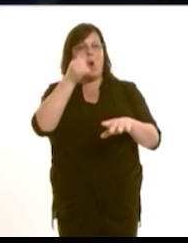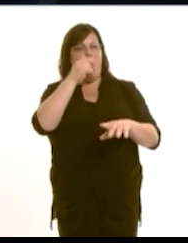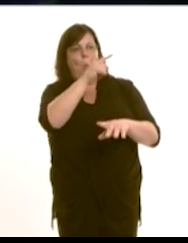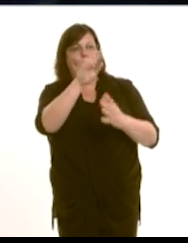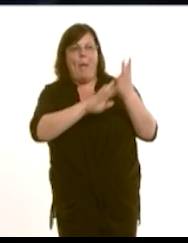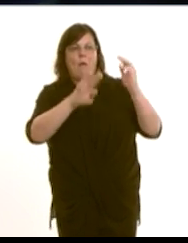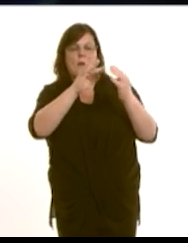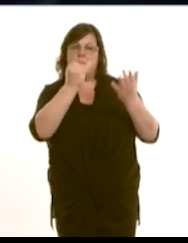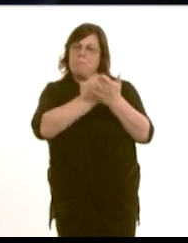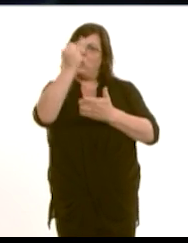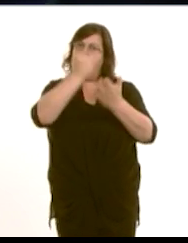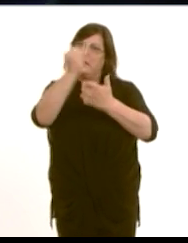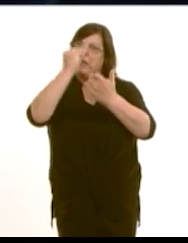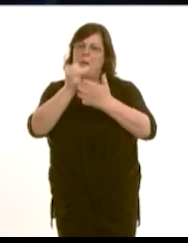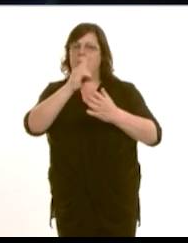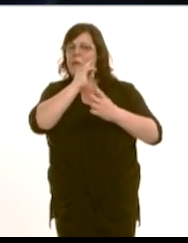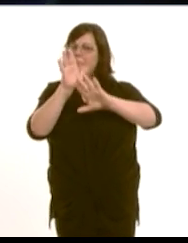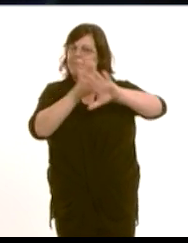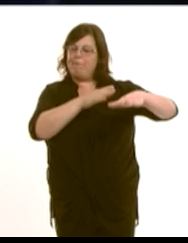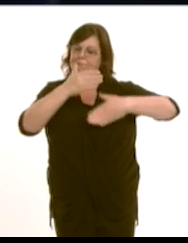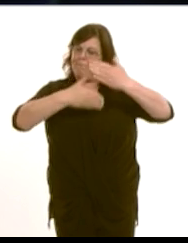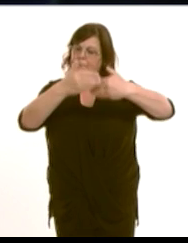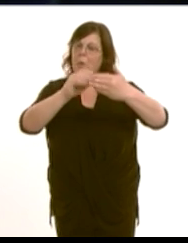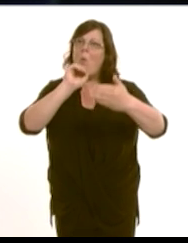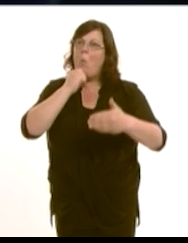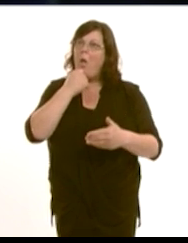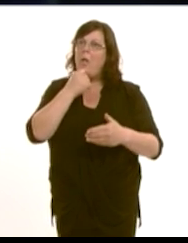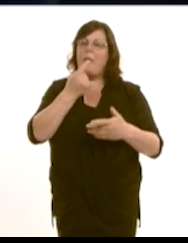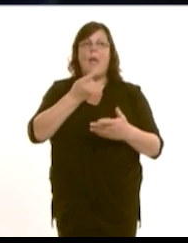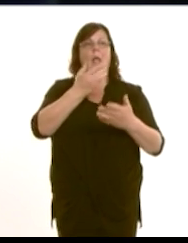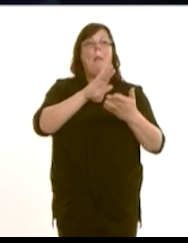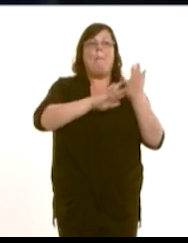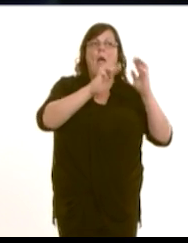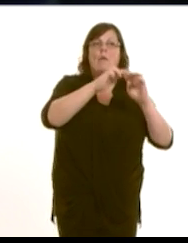Many parents, teachers, governors and even the teachers unions are angry, frustrated